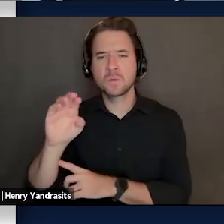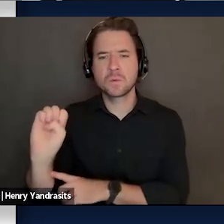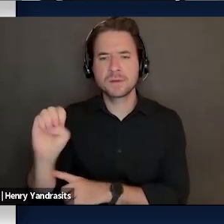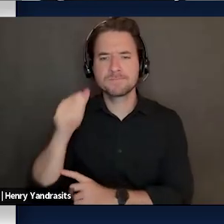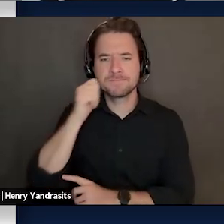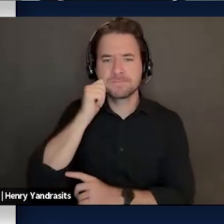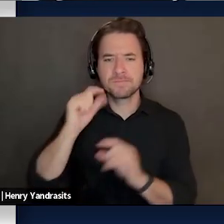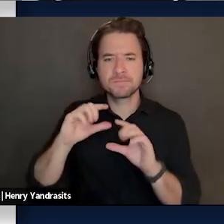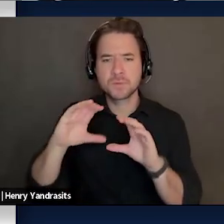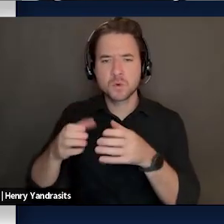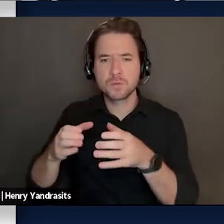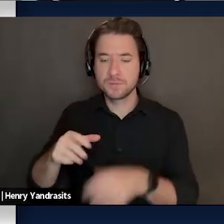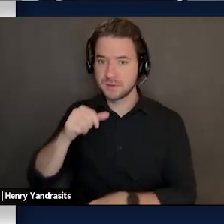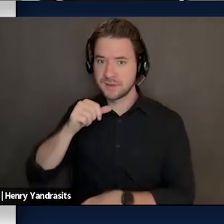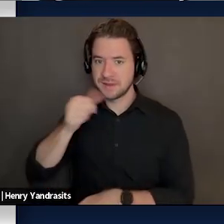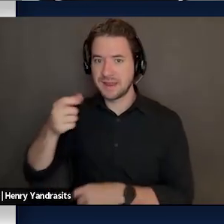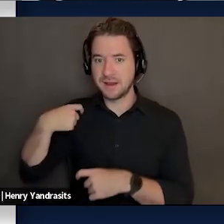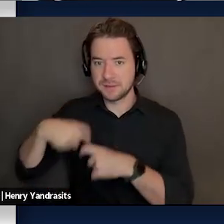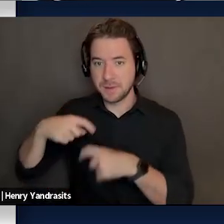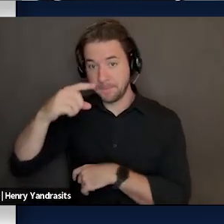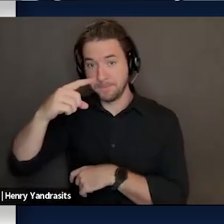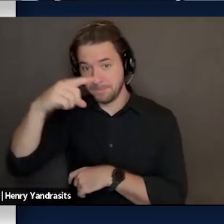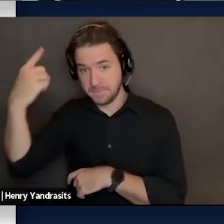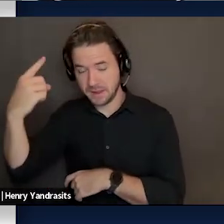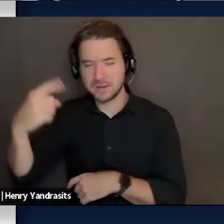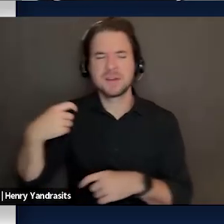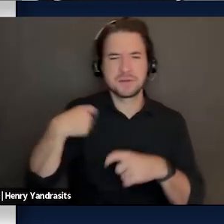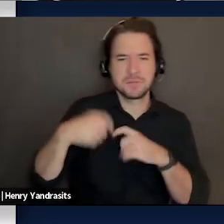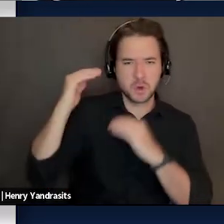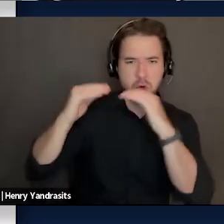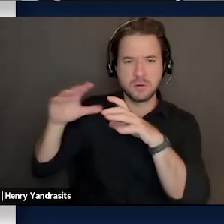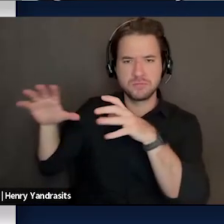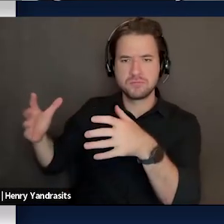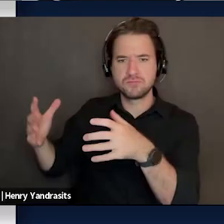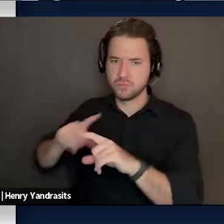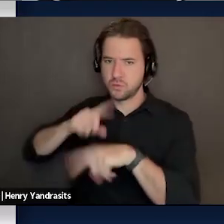Non-Hispanic Black and Hispanic adults report disability at a higher rate.